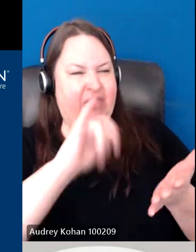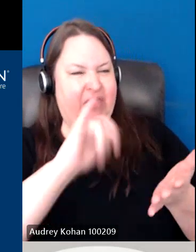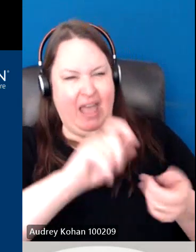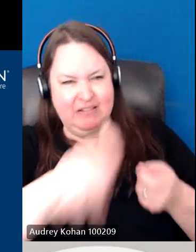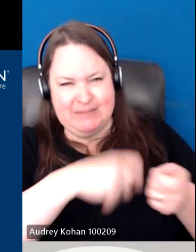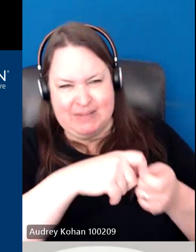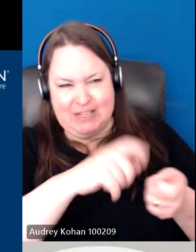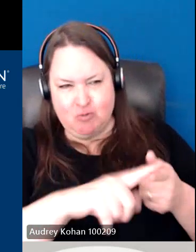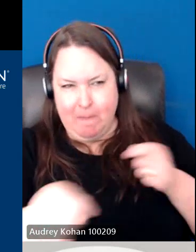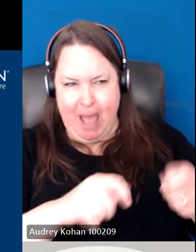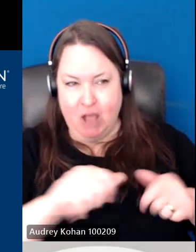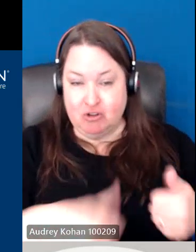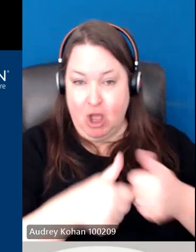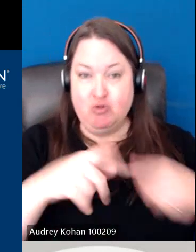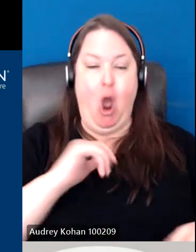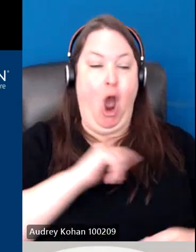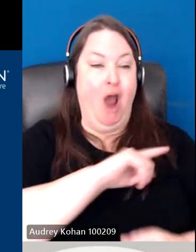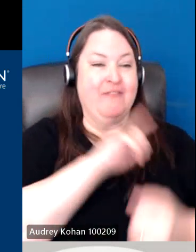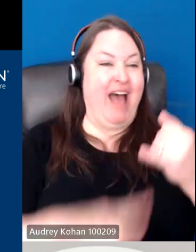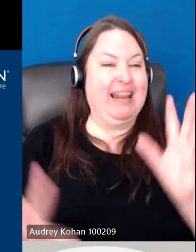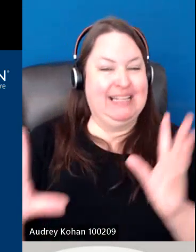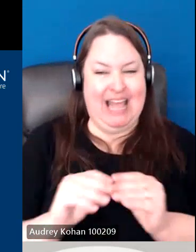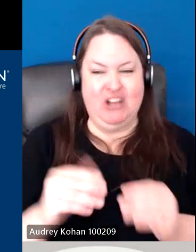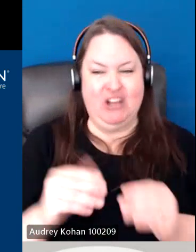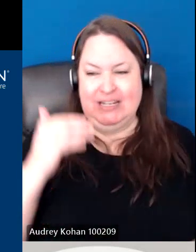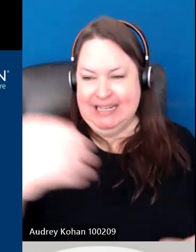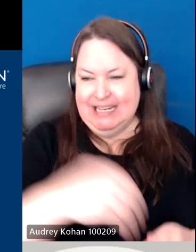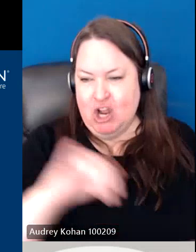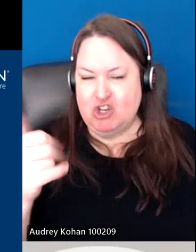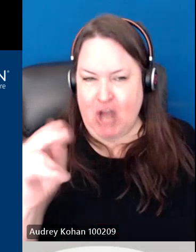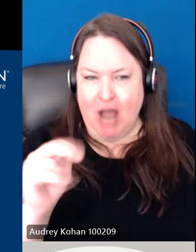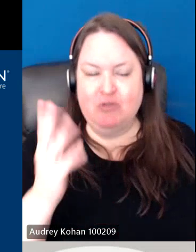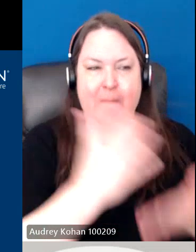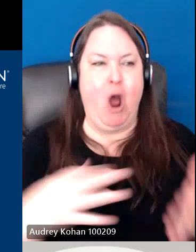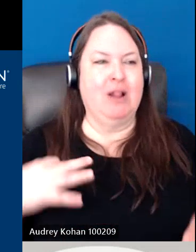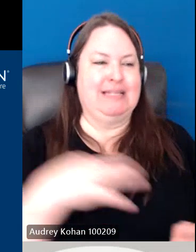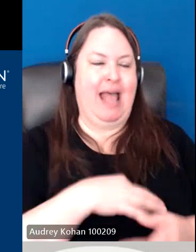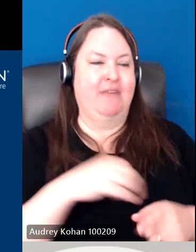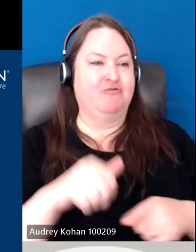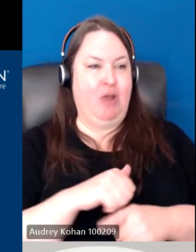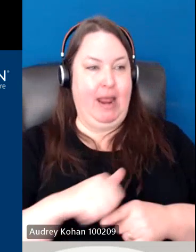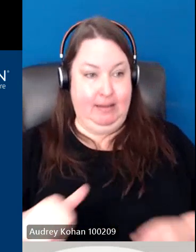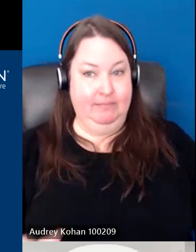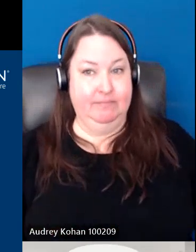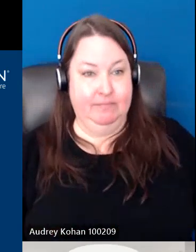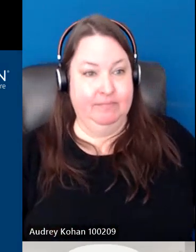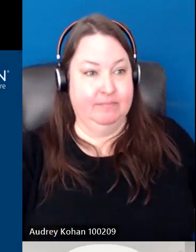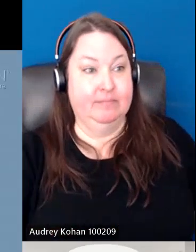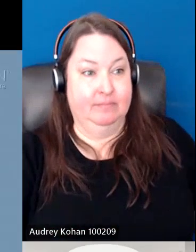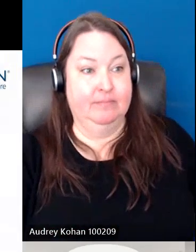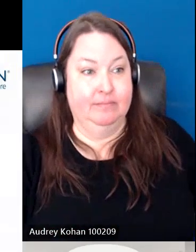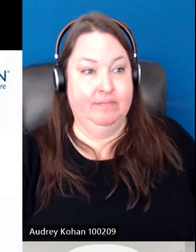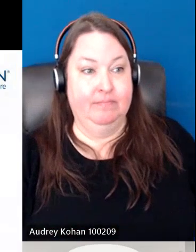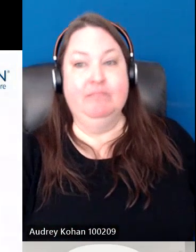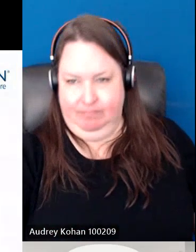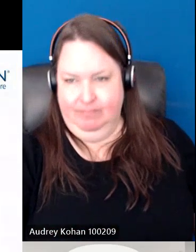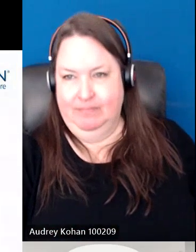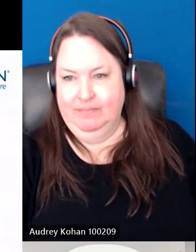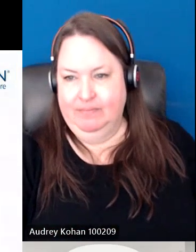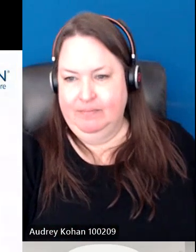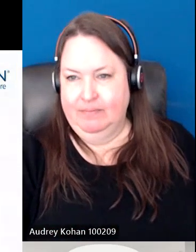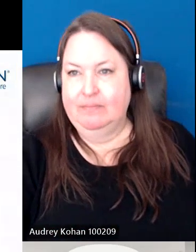challenges during our final session in January as part of the staff training piece next slide please